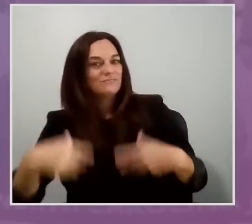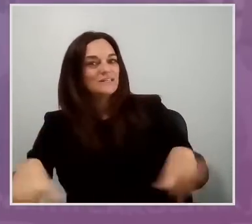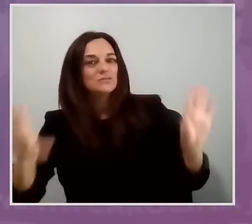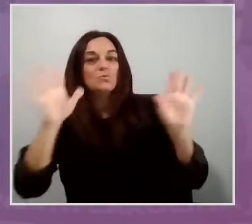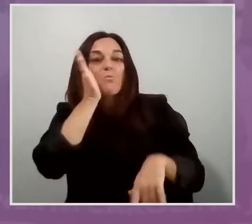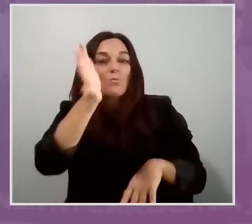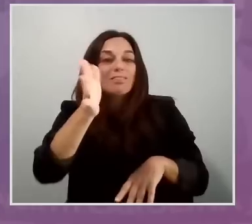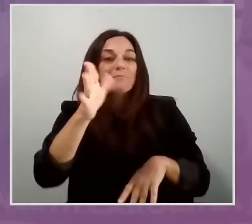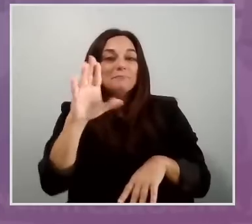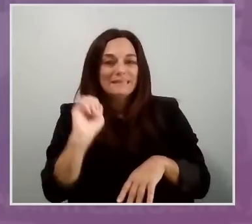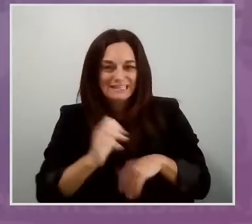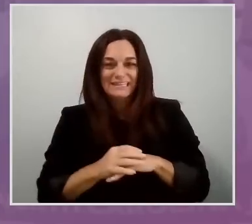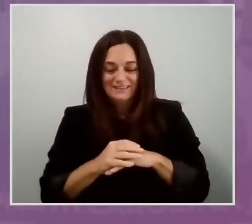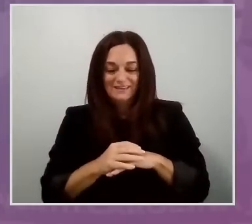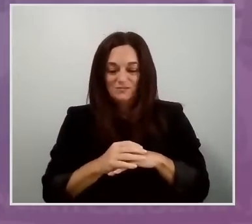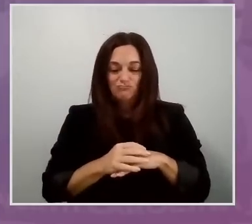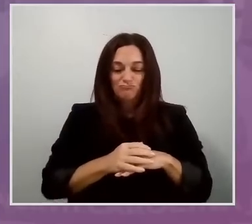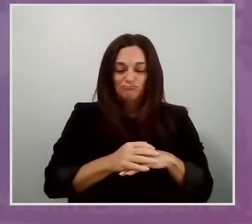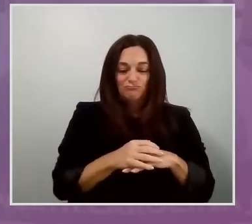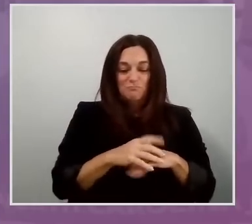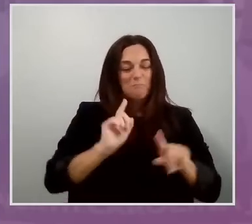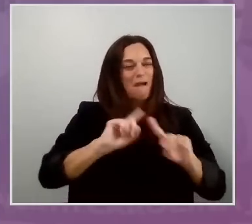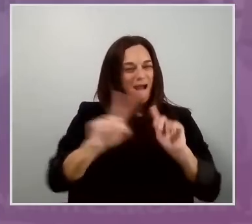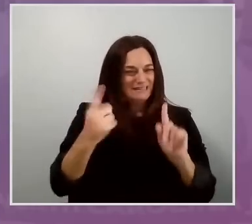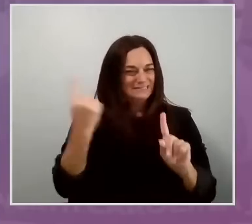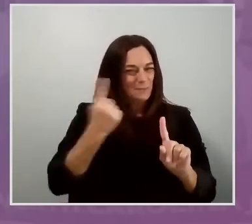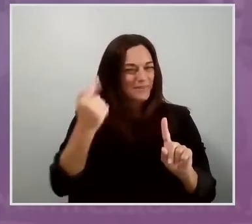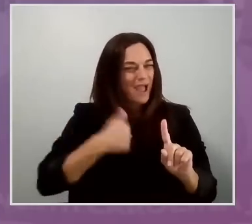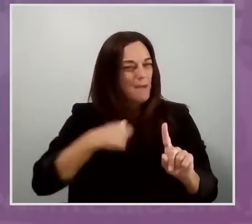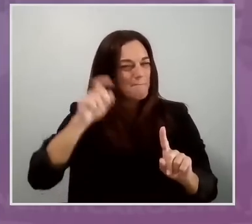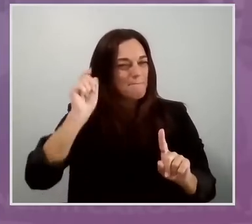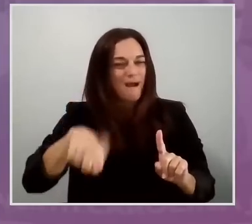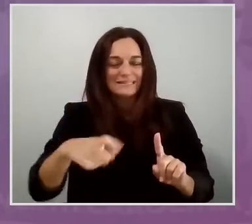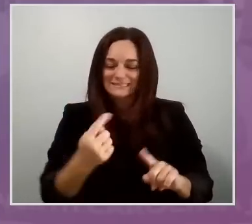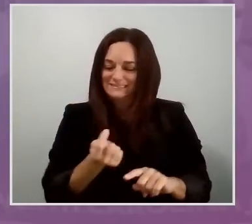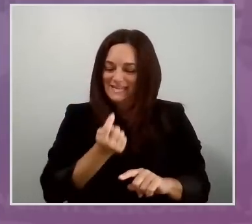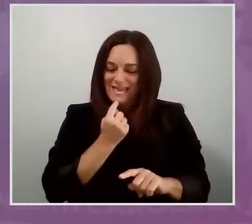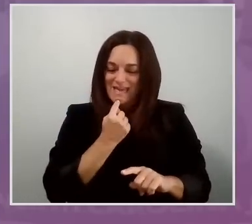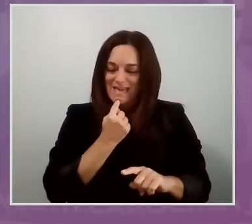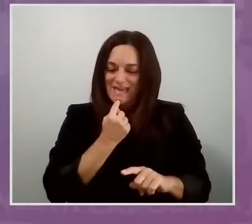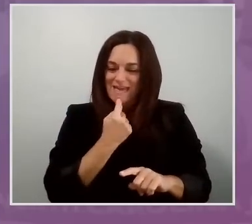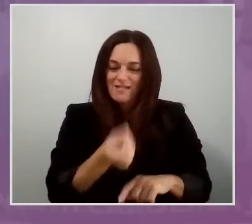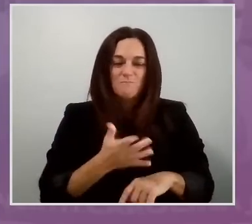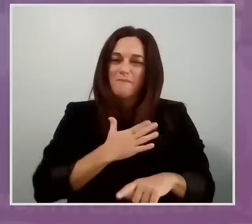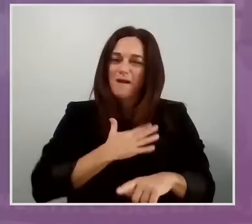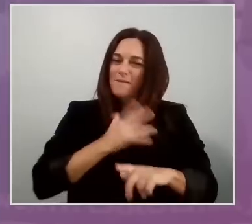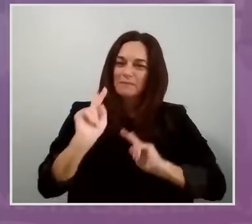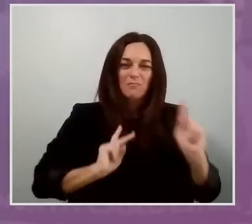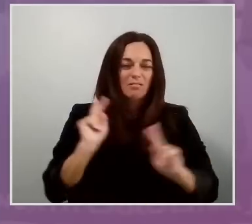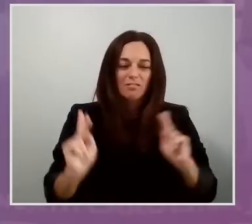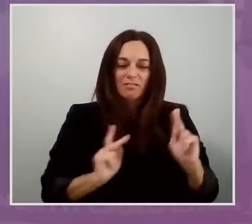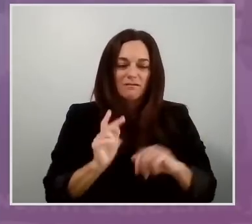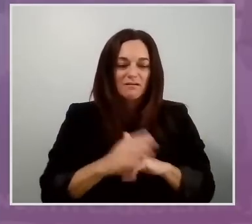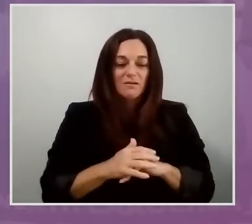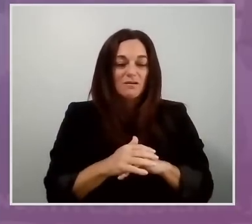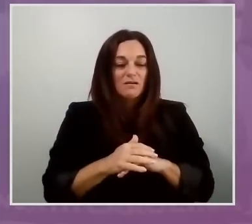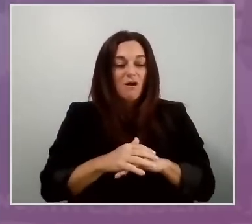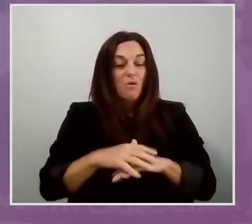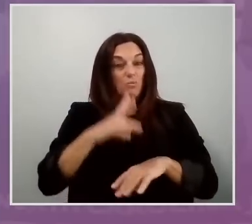BUT A BEGINNING OF THE END OF WILL BE